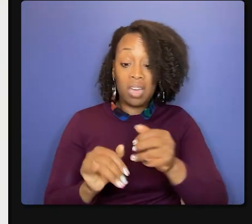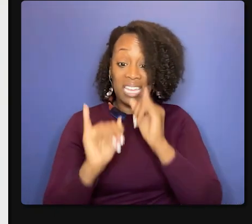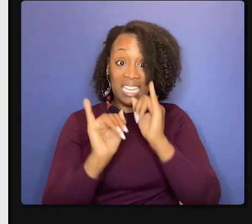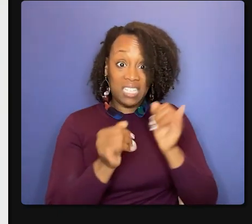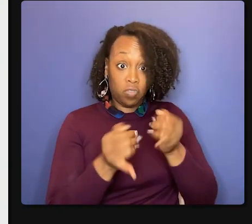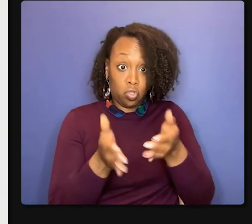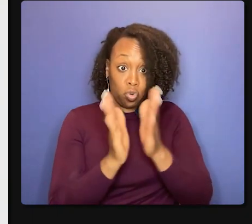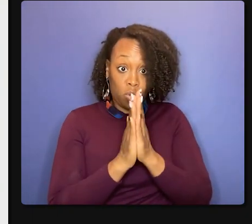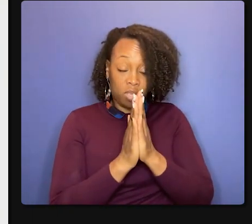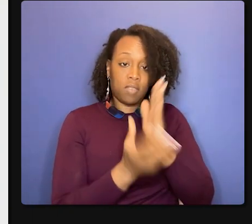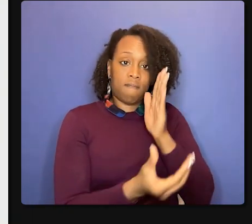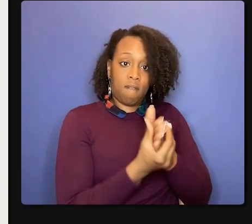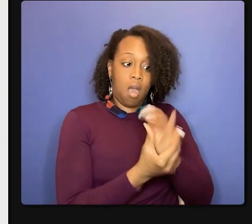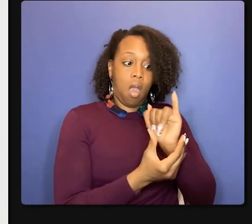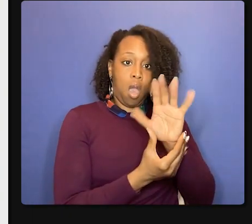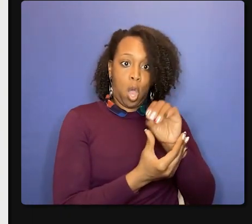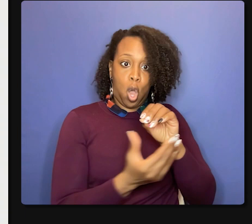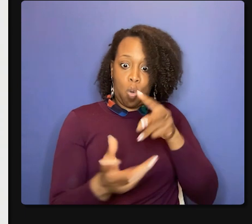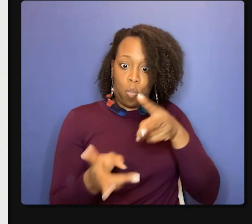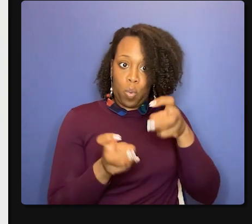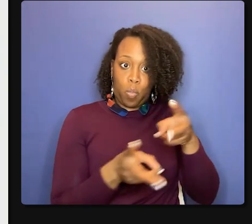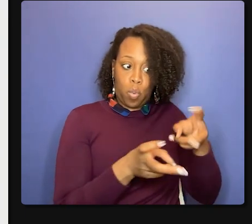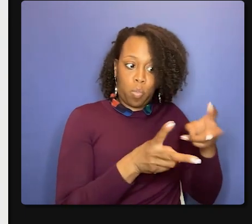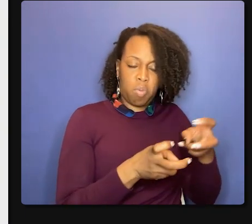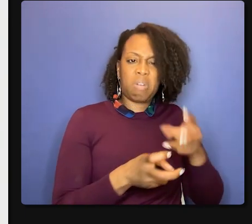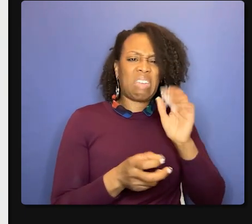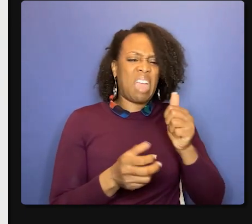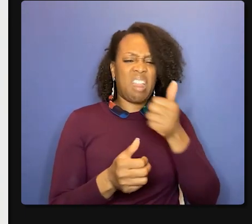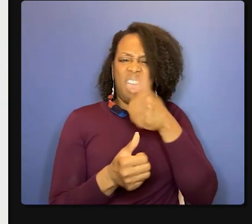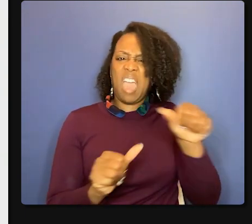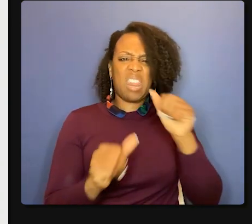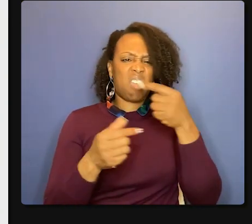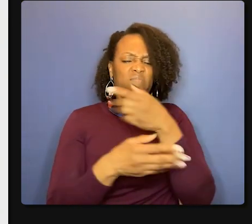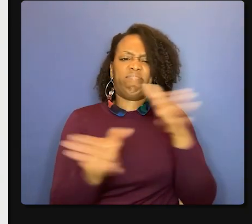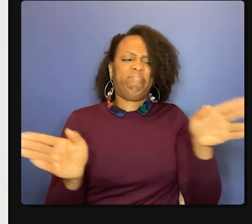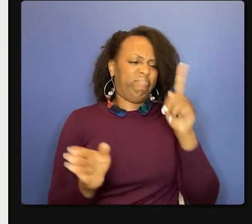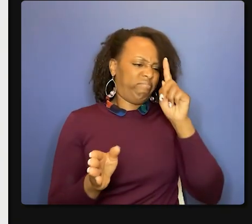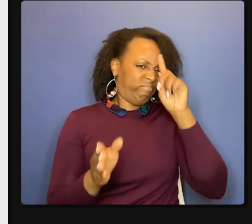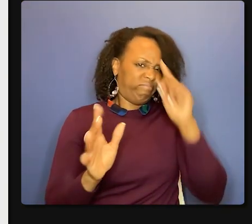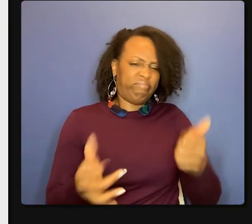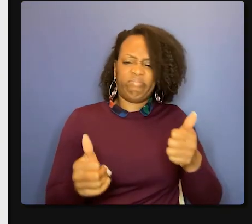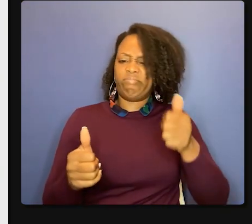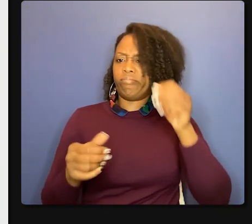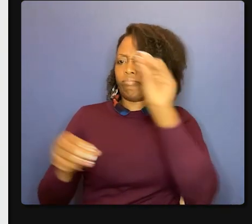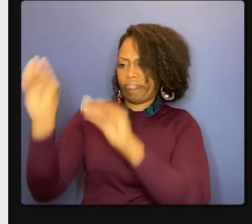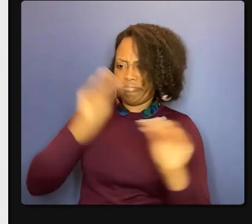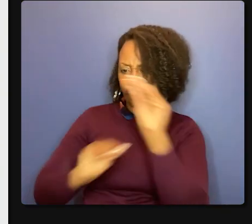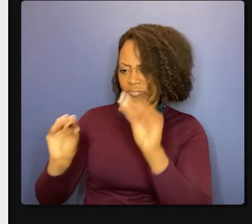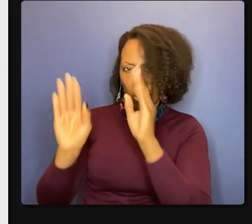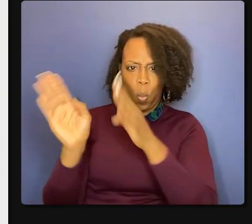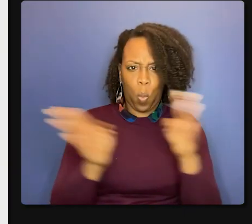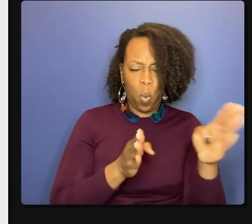But the individual requests, those are the ones that are file IO reads, they can complete in any order and that's purely based on how the IO